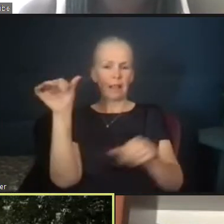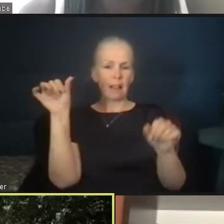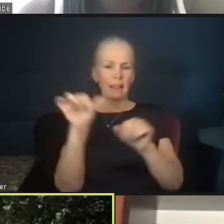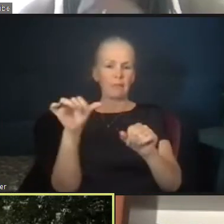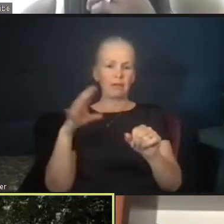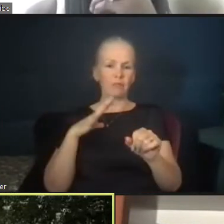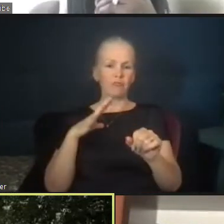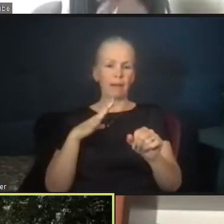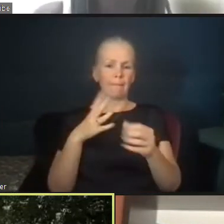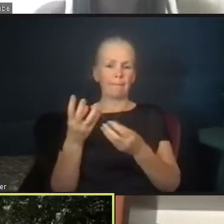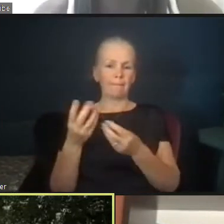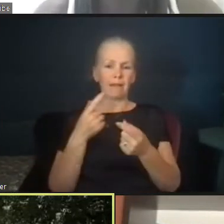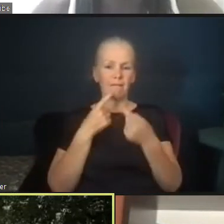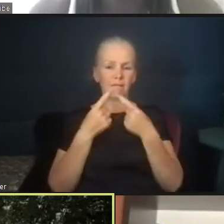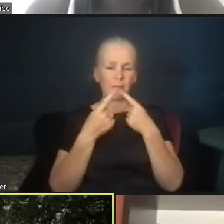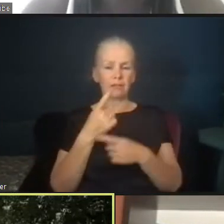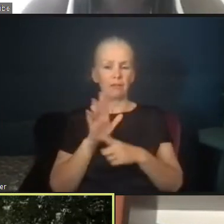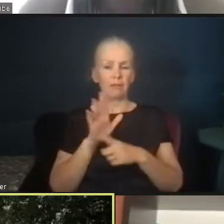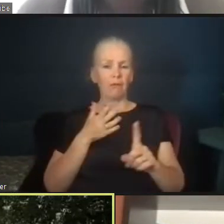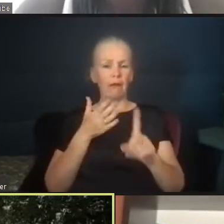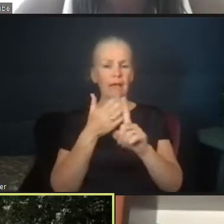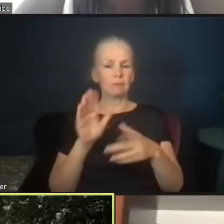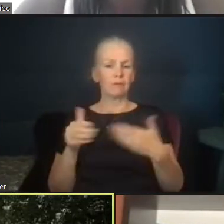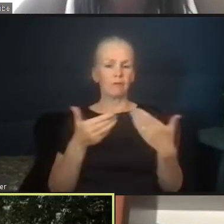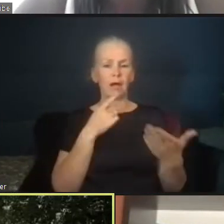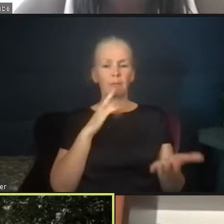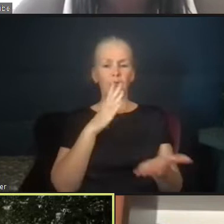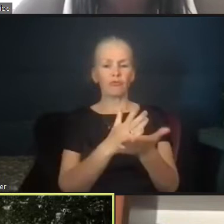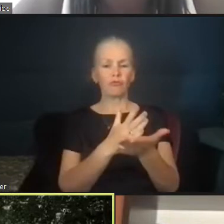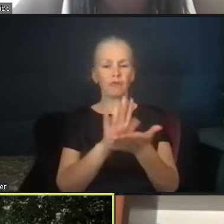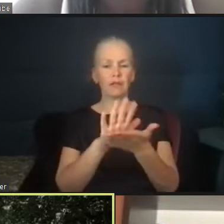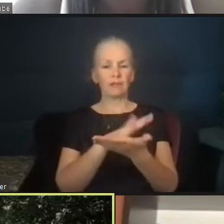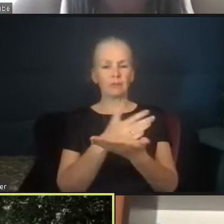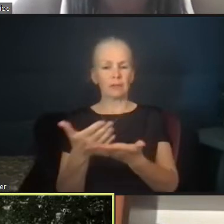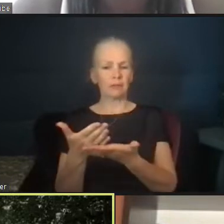materials. The intention is to provide a true and accurate interpretation which is tailored